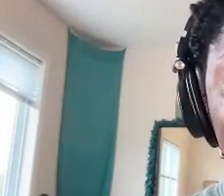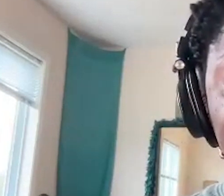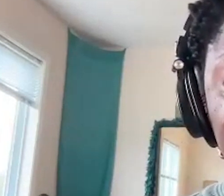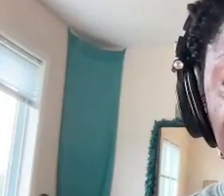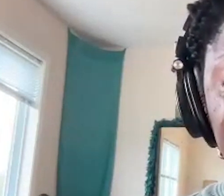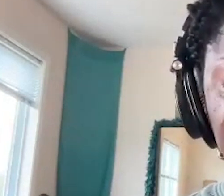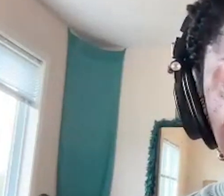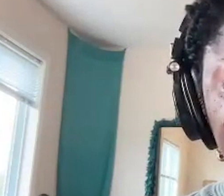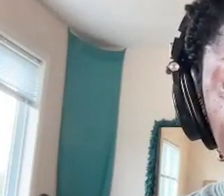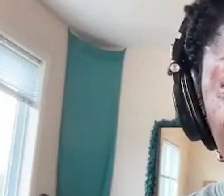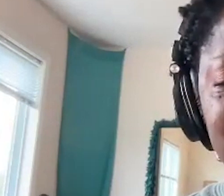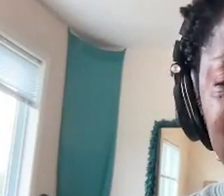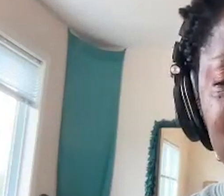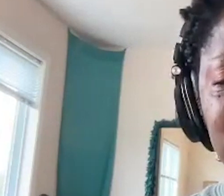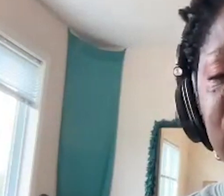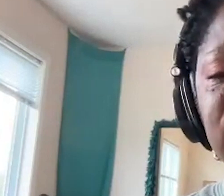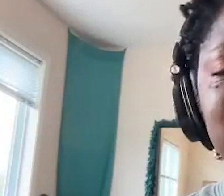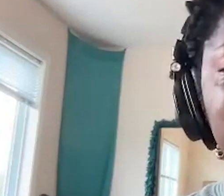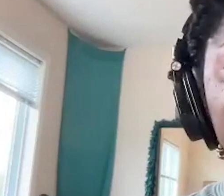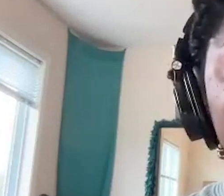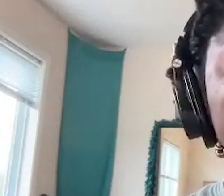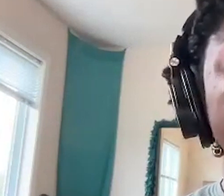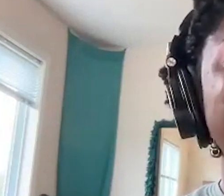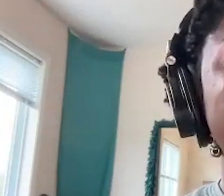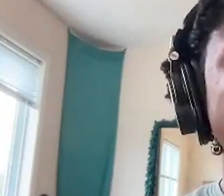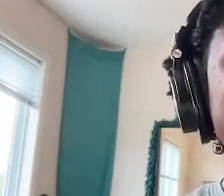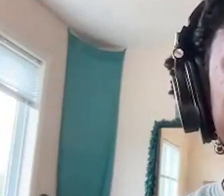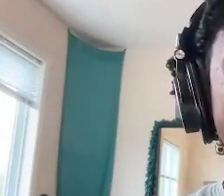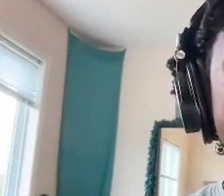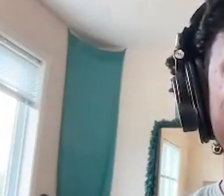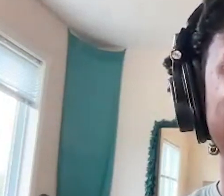sometimes it might be there might be stereotypes that have